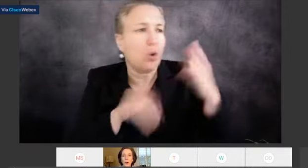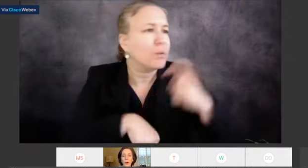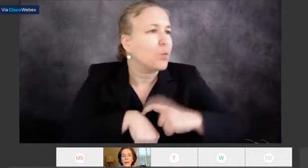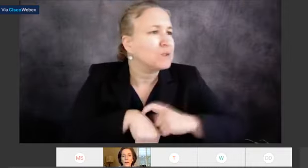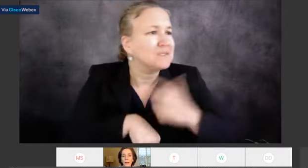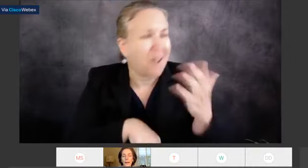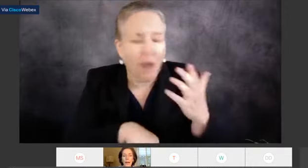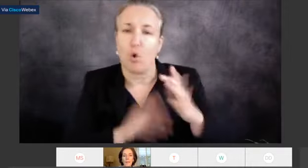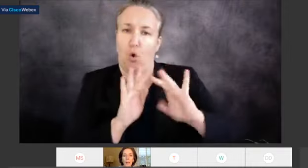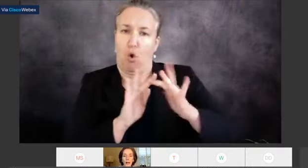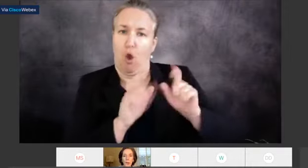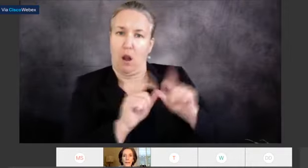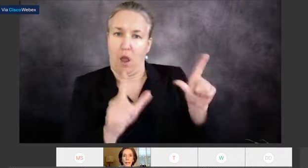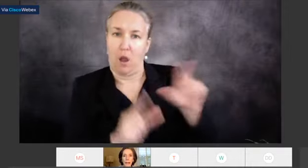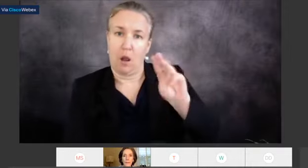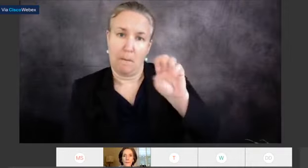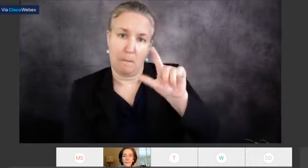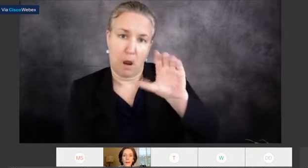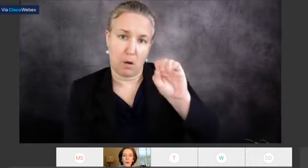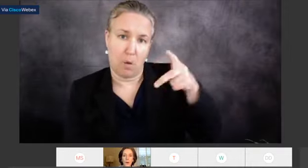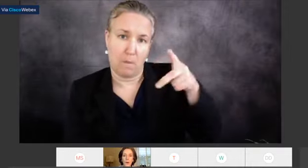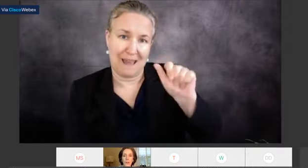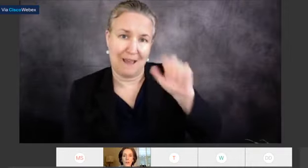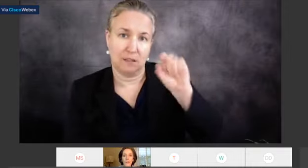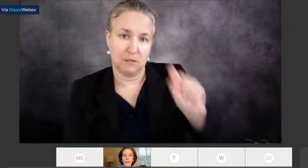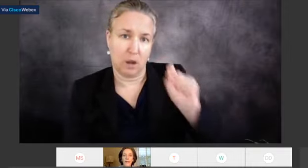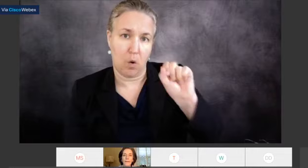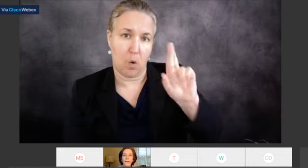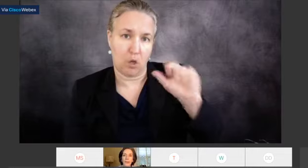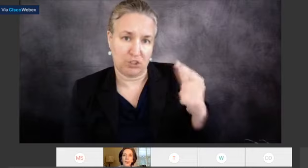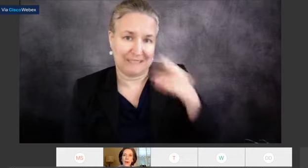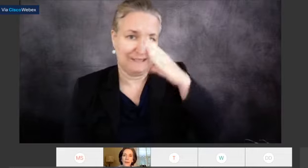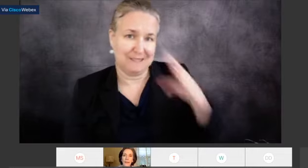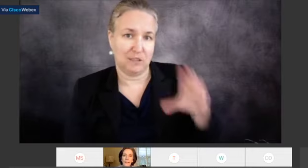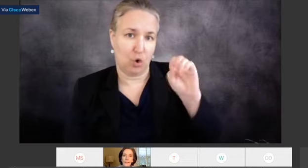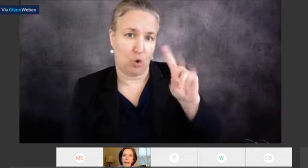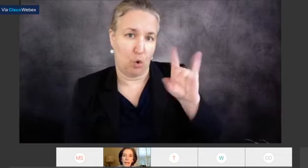go online at montcopa.org/covid-19